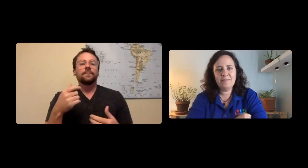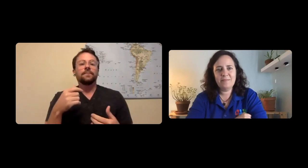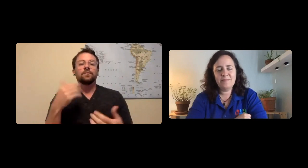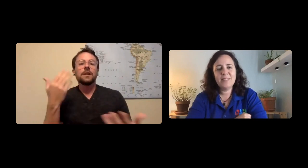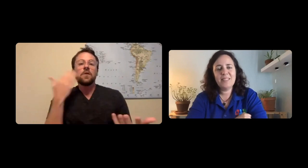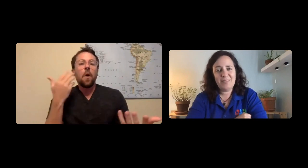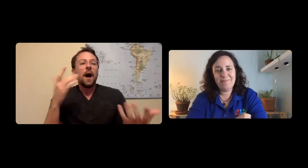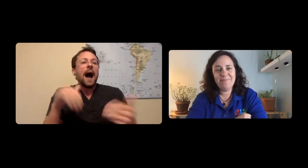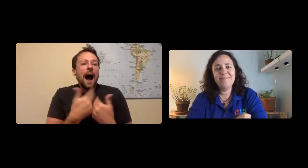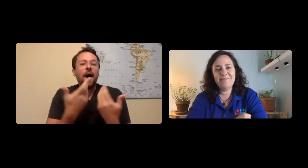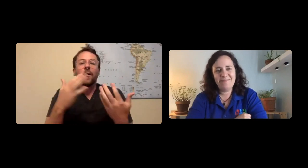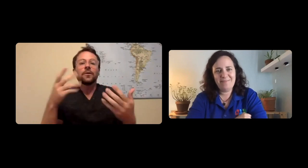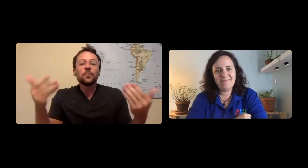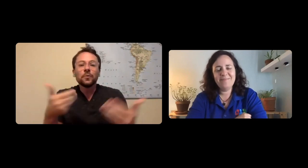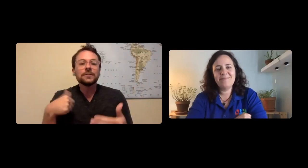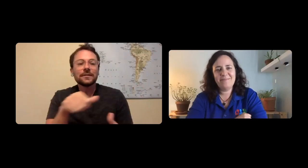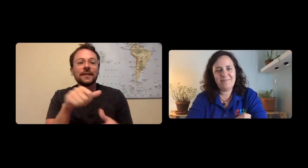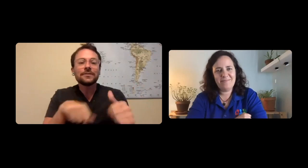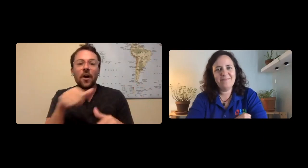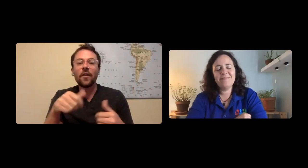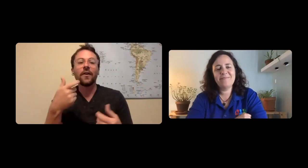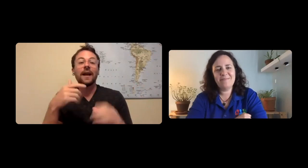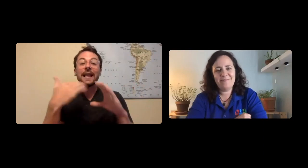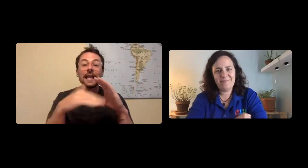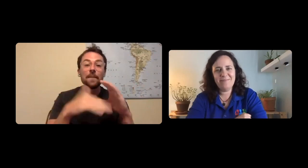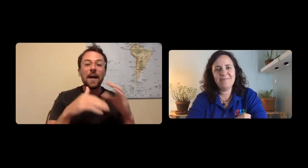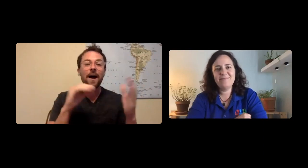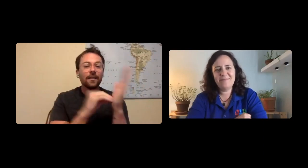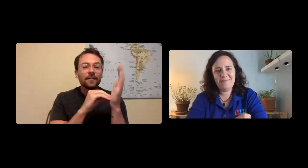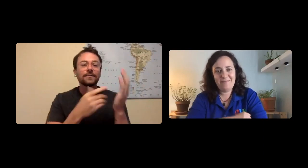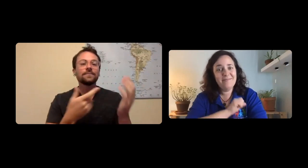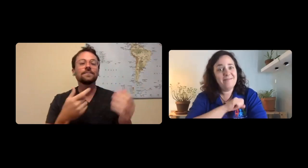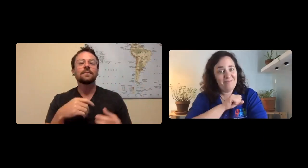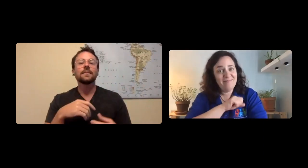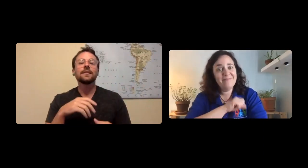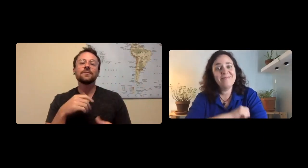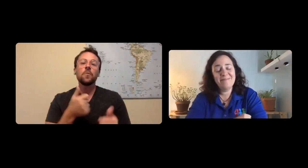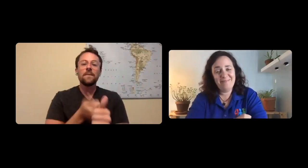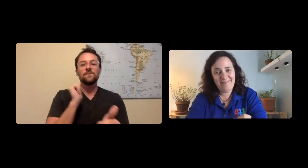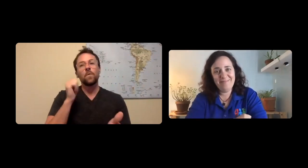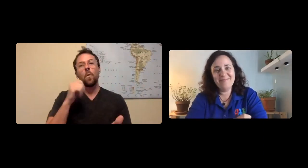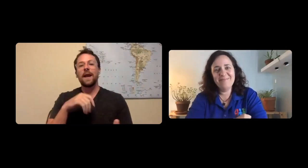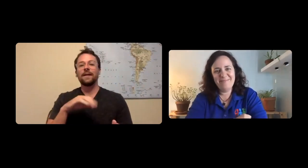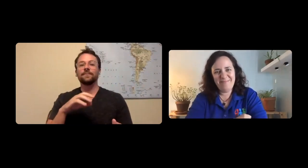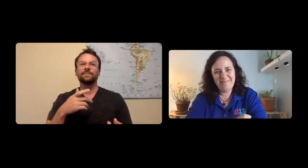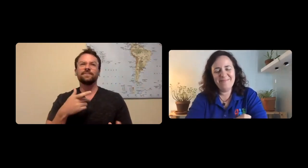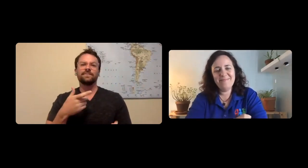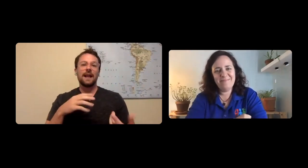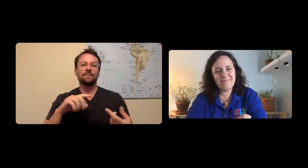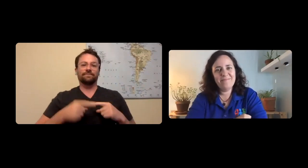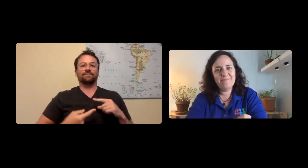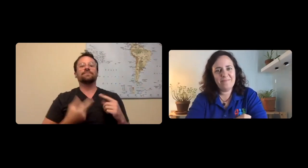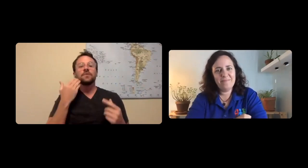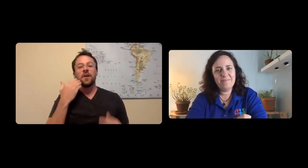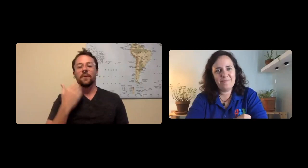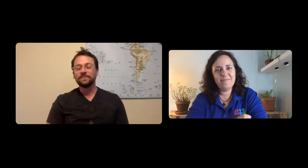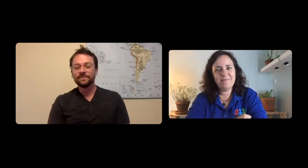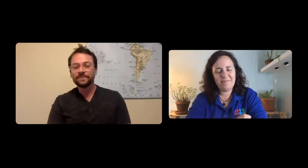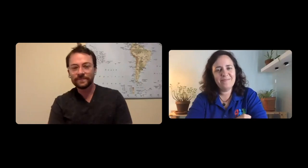is set in motion through that. . And as long as we're all on the same page, to use pronouns in our e-mail suggests.